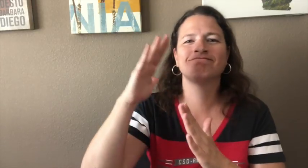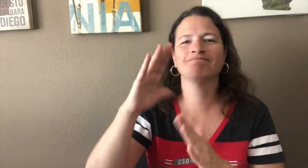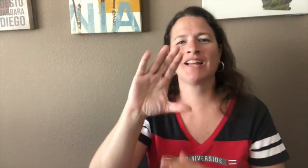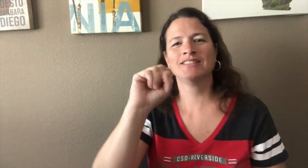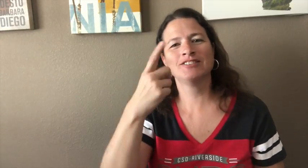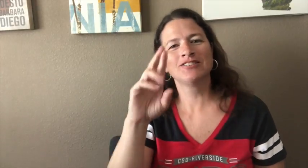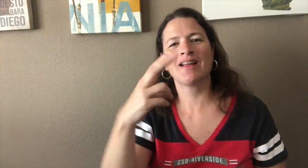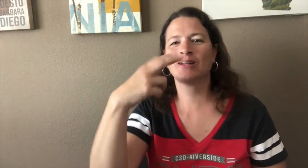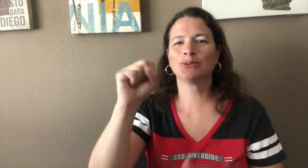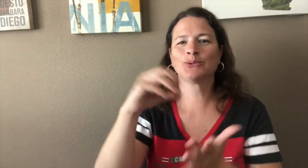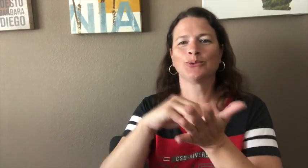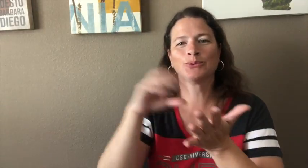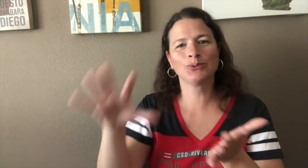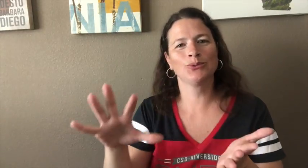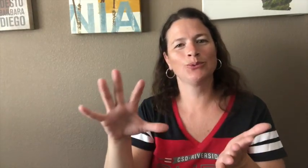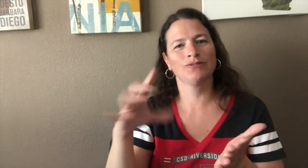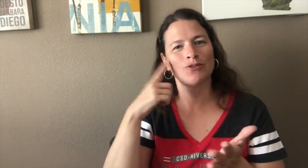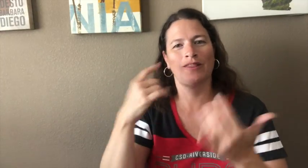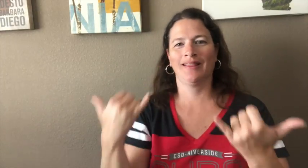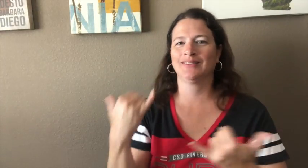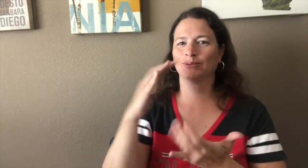organizations. Overall, Justin